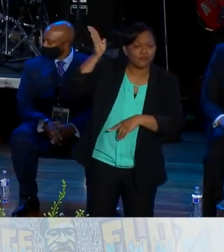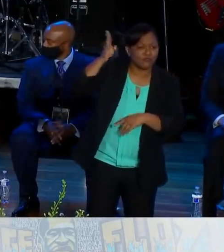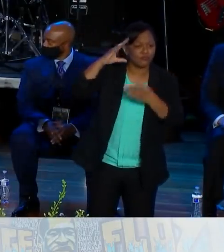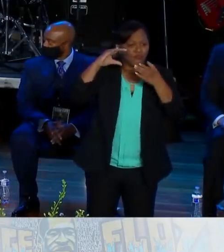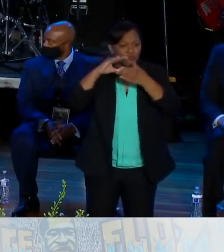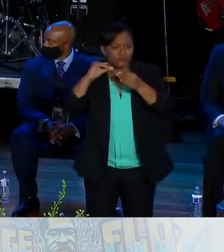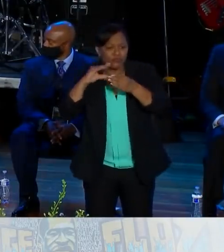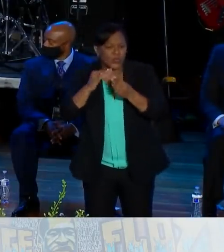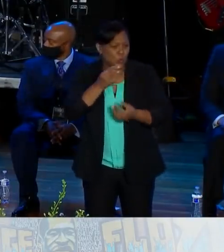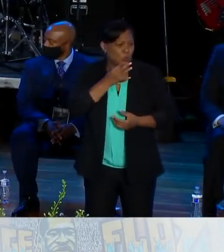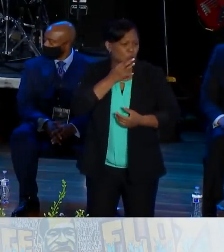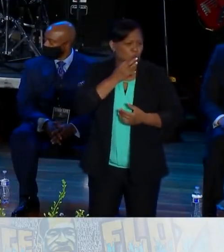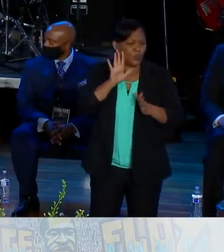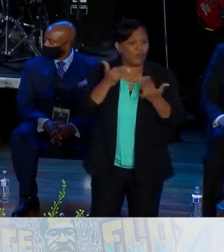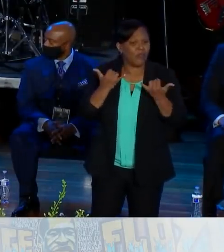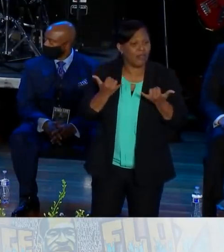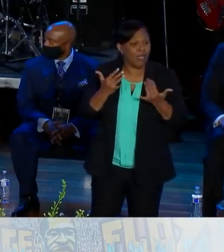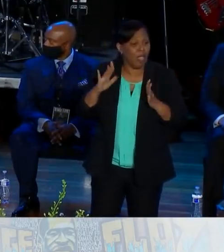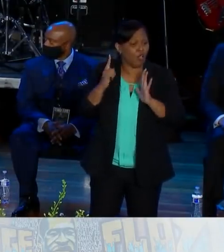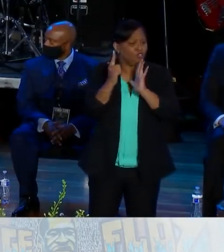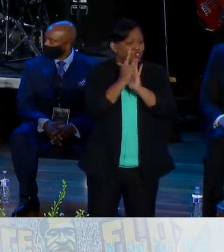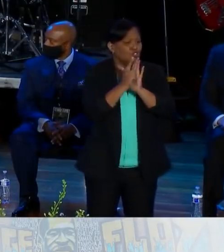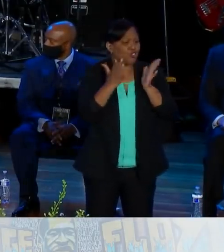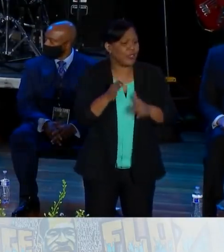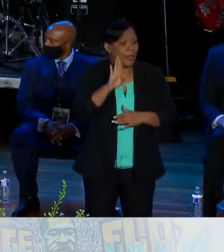BUT BEFORE THAT, I WOULD LIKE TO